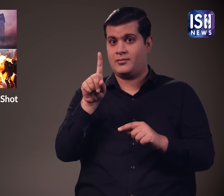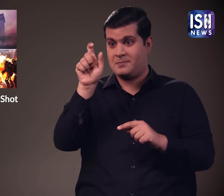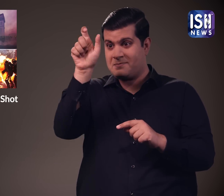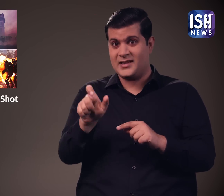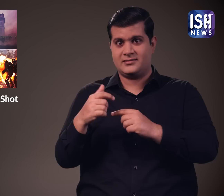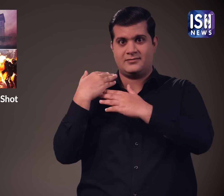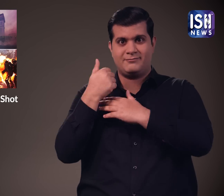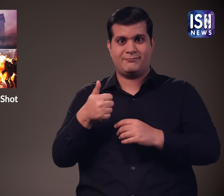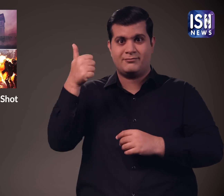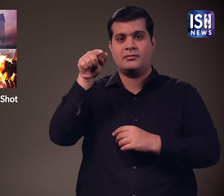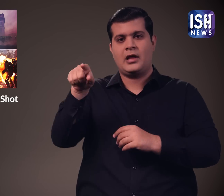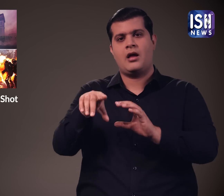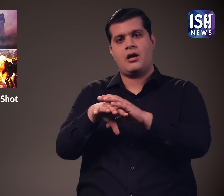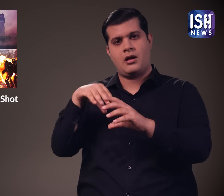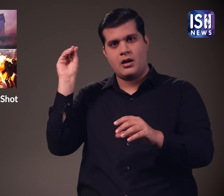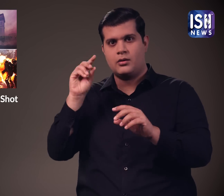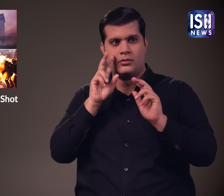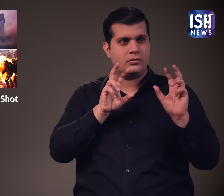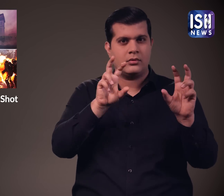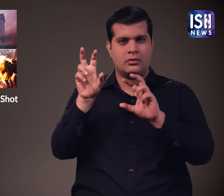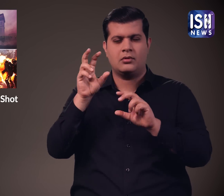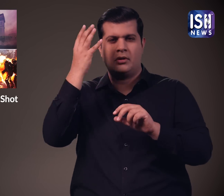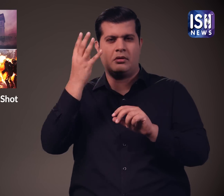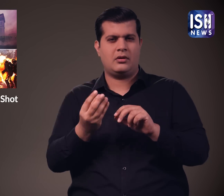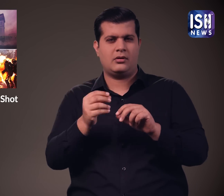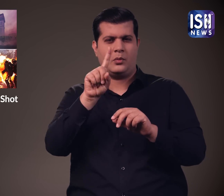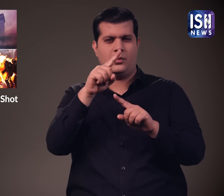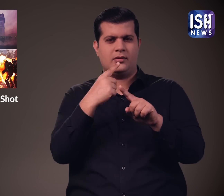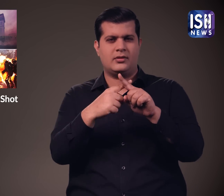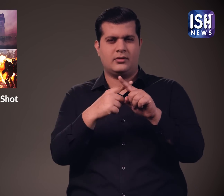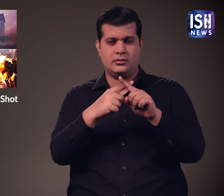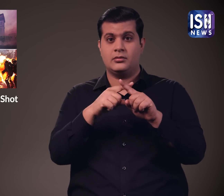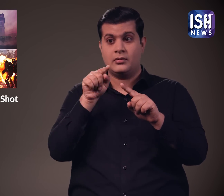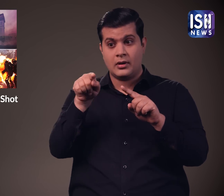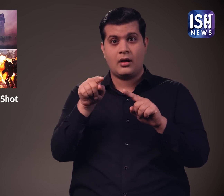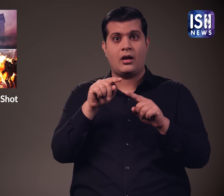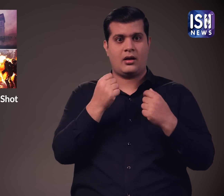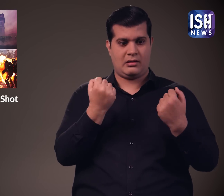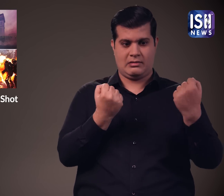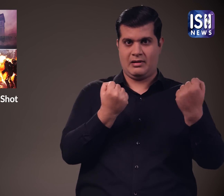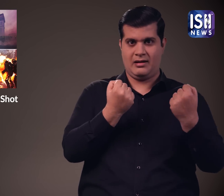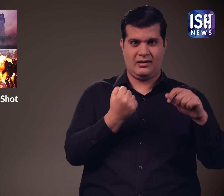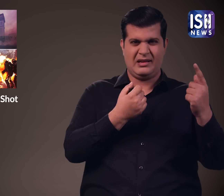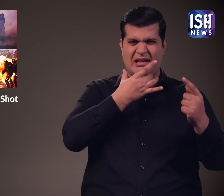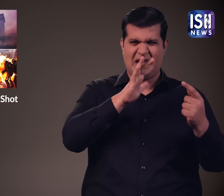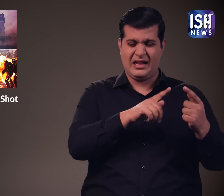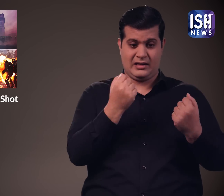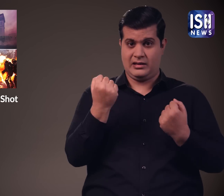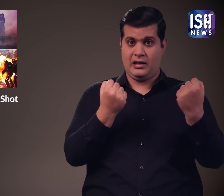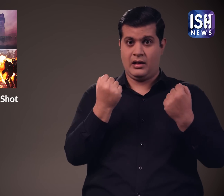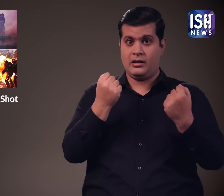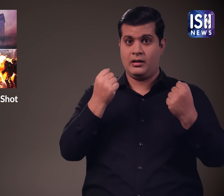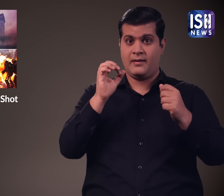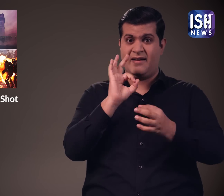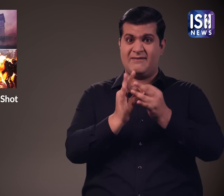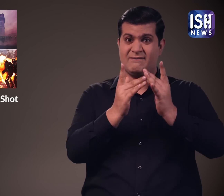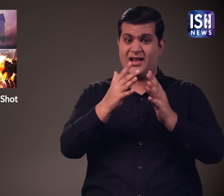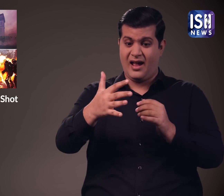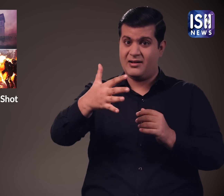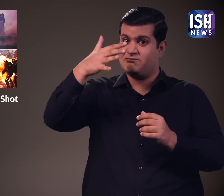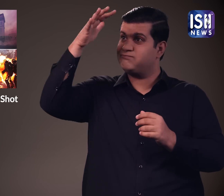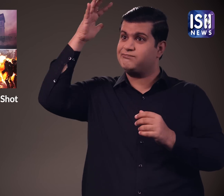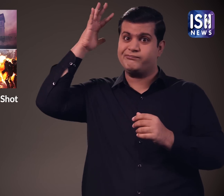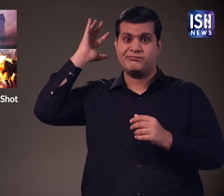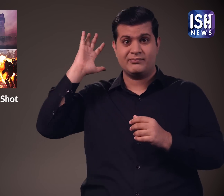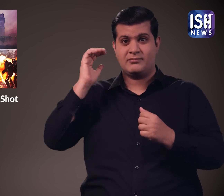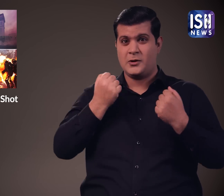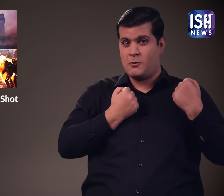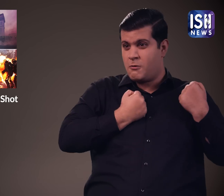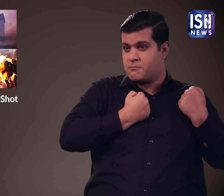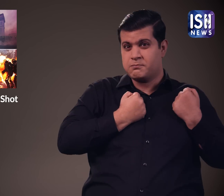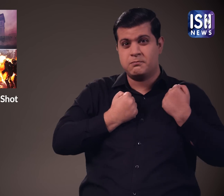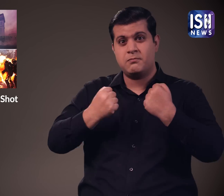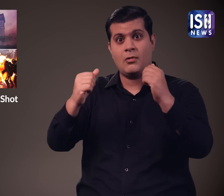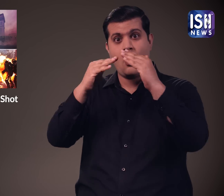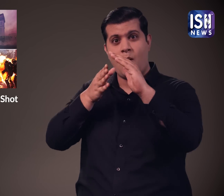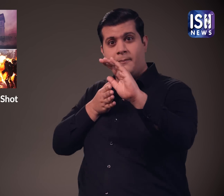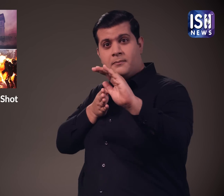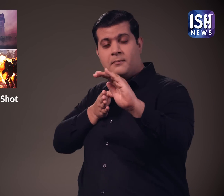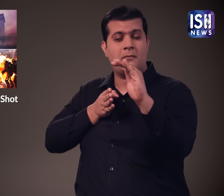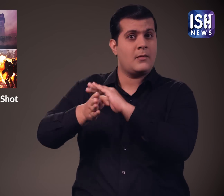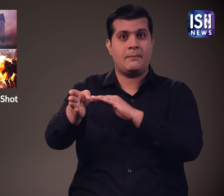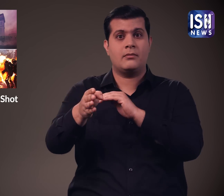When the Mayor was not home, burning car struck his house.